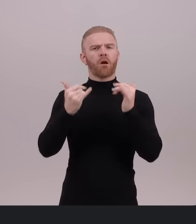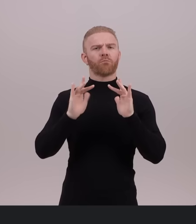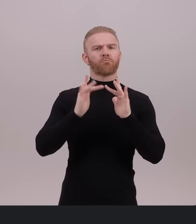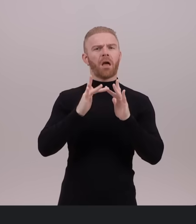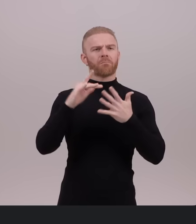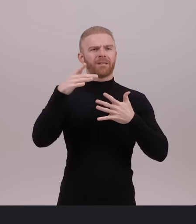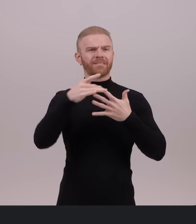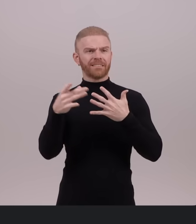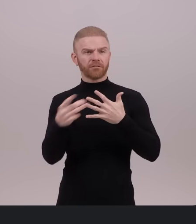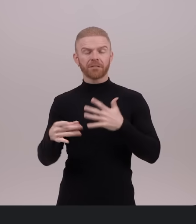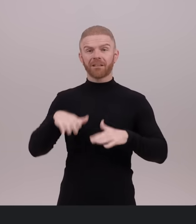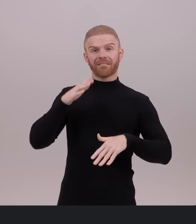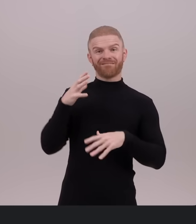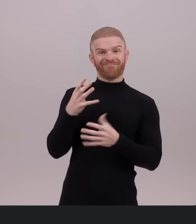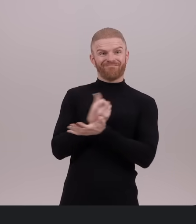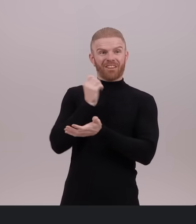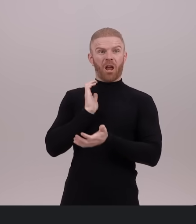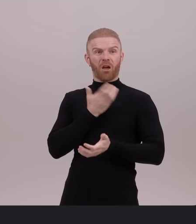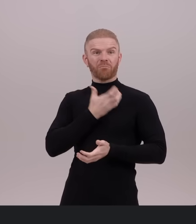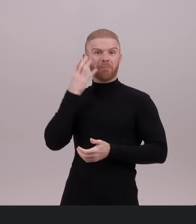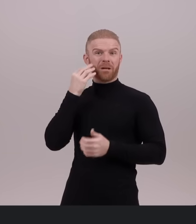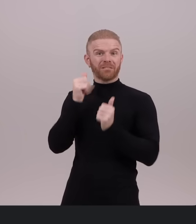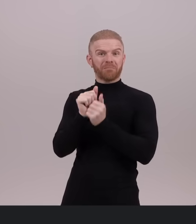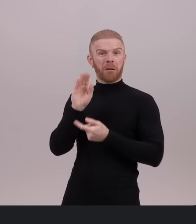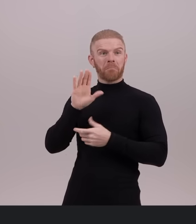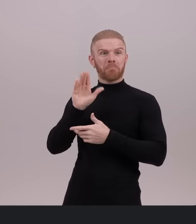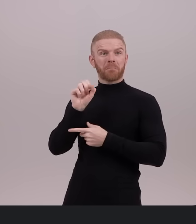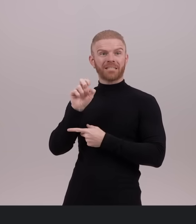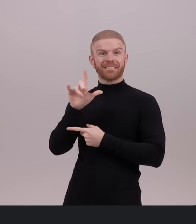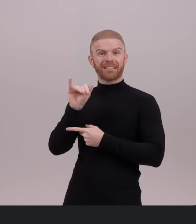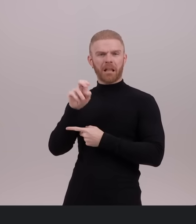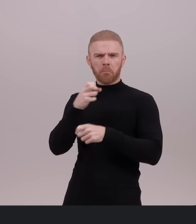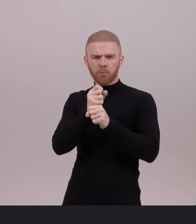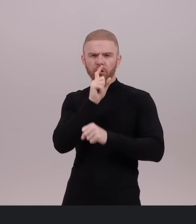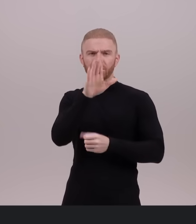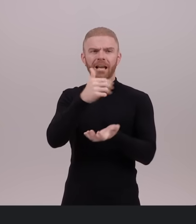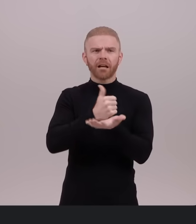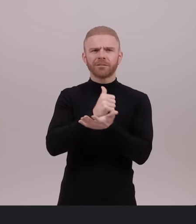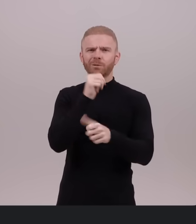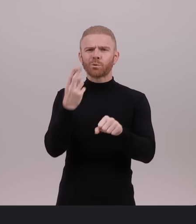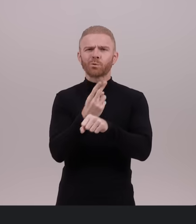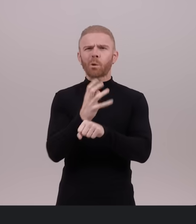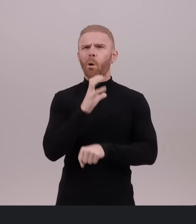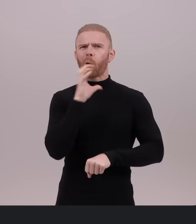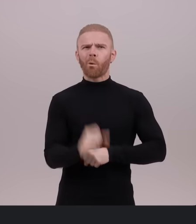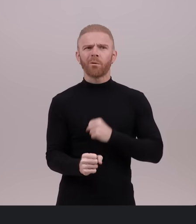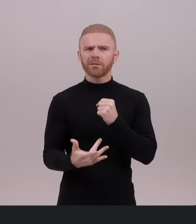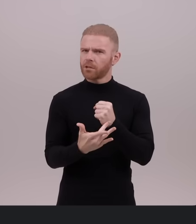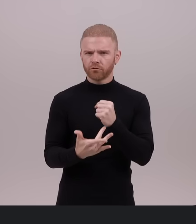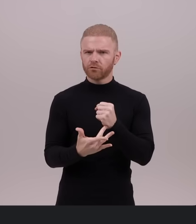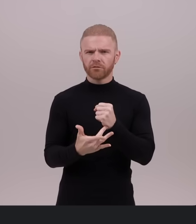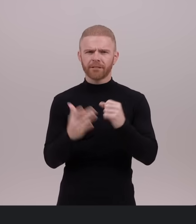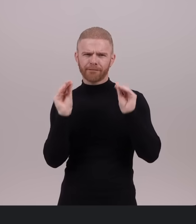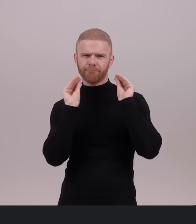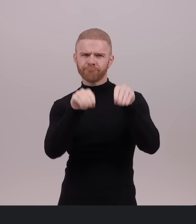it ensures your agent isn't using yesterday's technology but implementing the latest web platform features and most